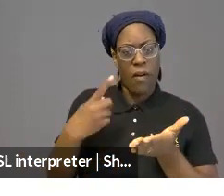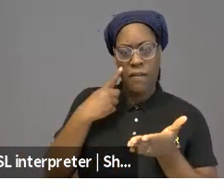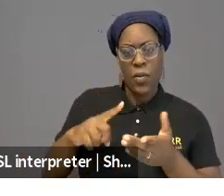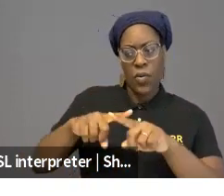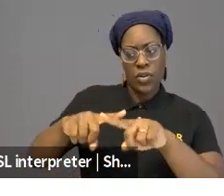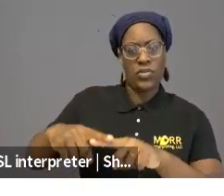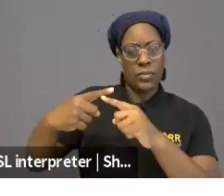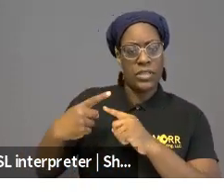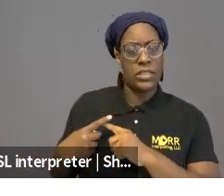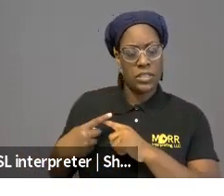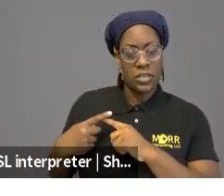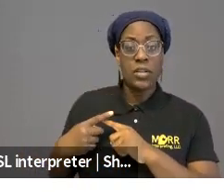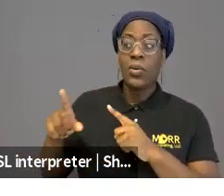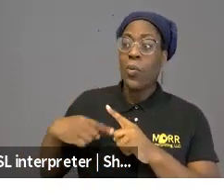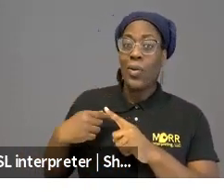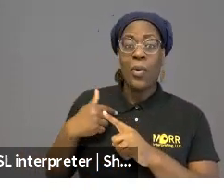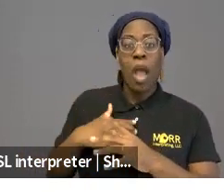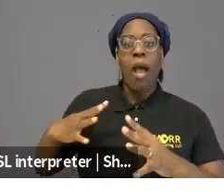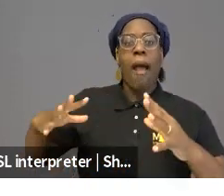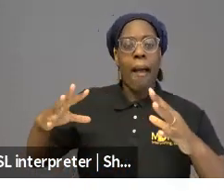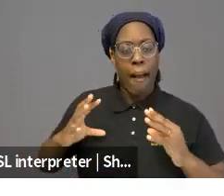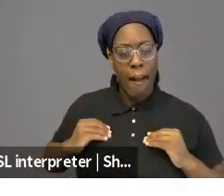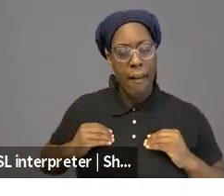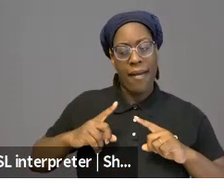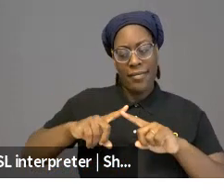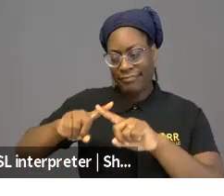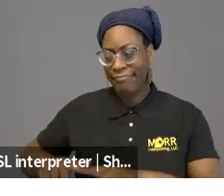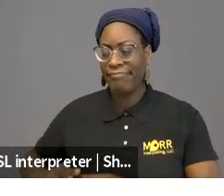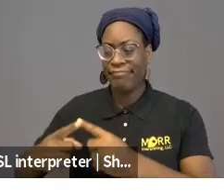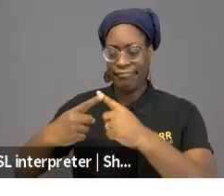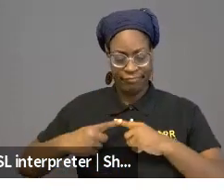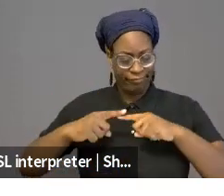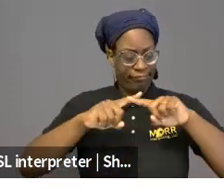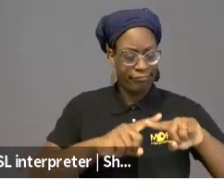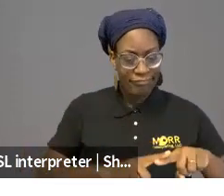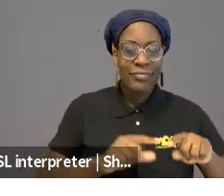we can create more sustainable writing centers and writing center labor practices. In other words,